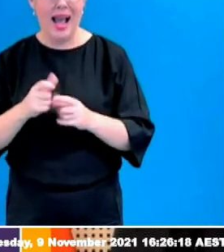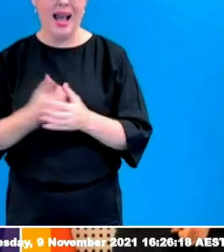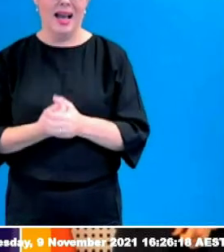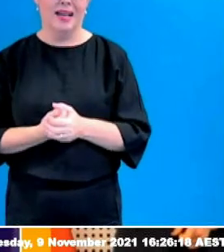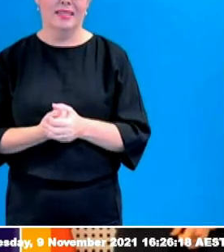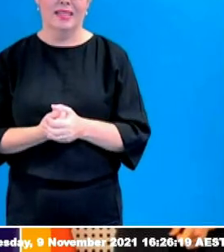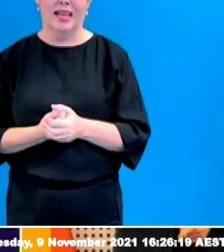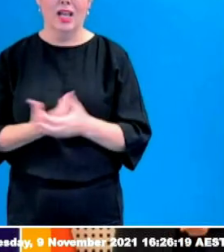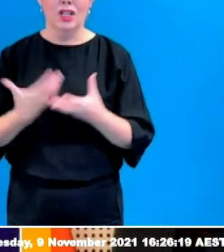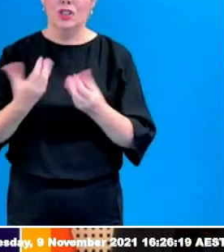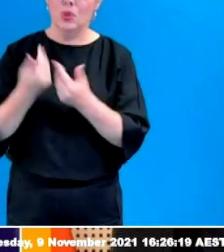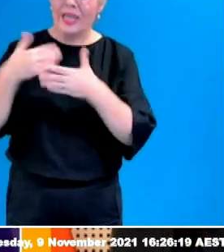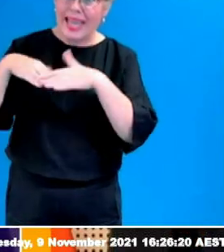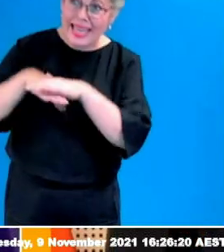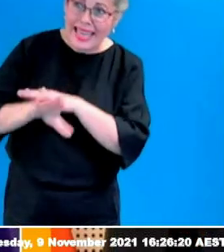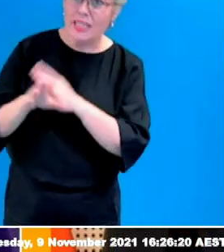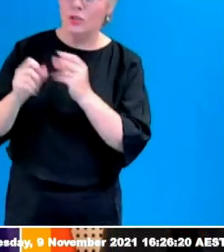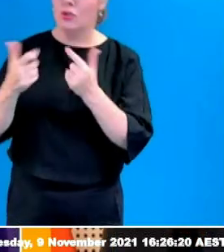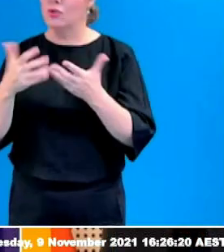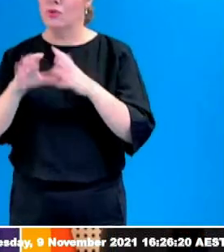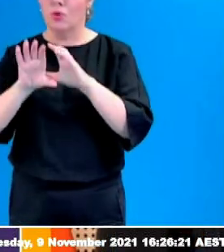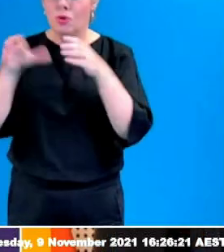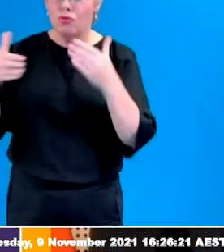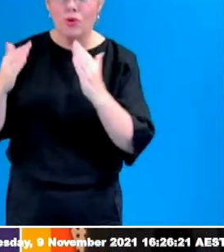in those CRUs or the group homes?